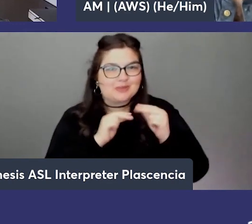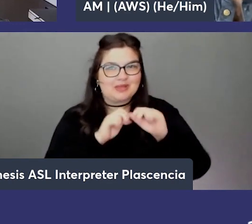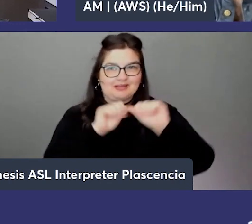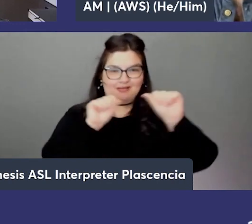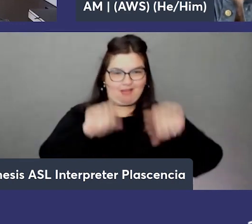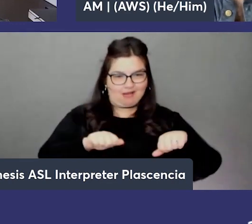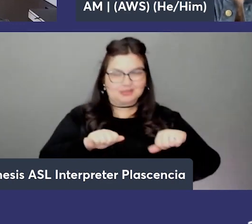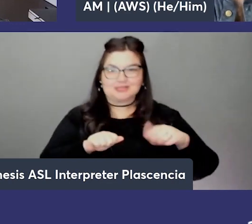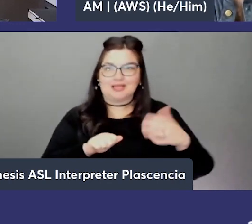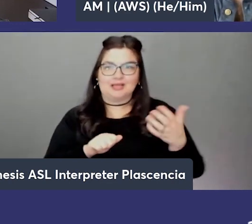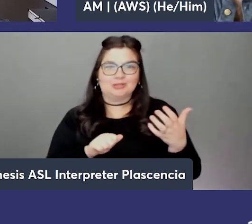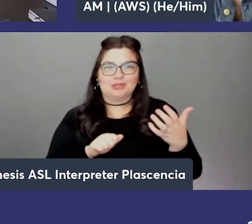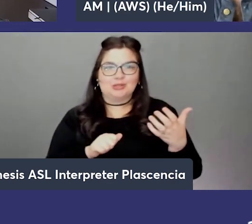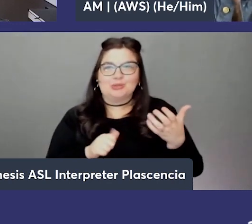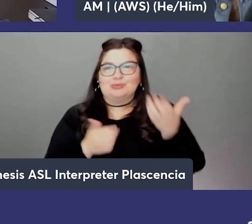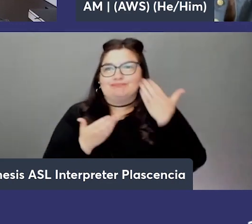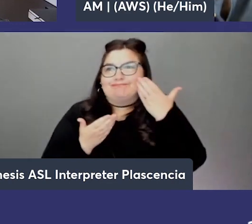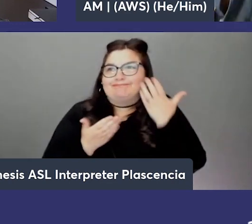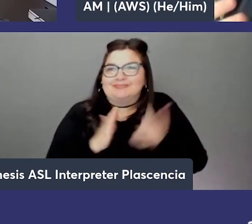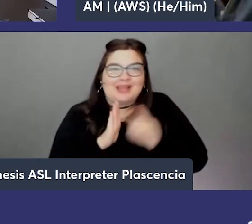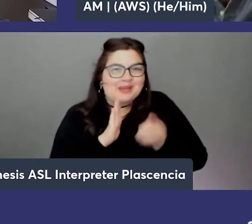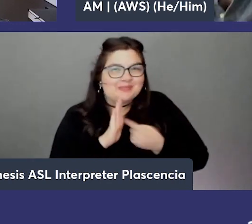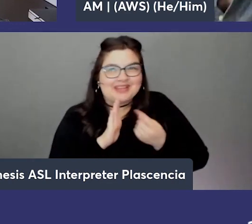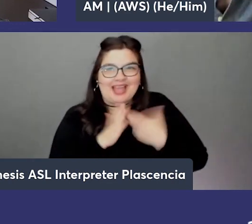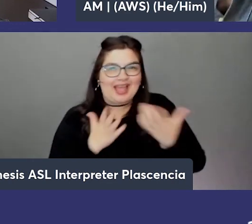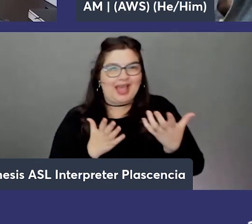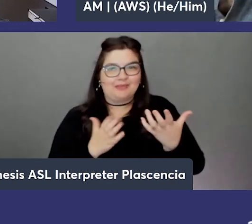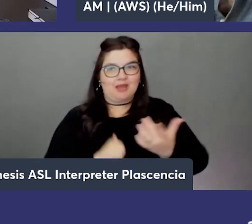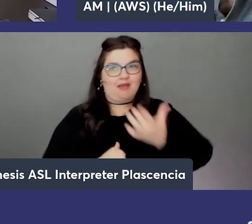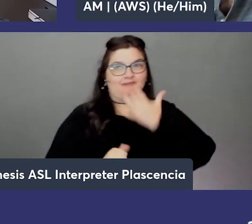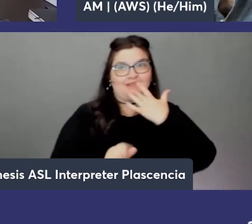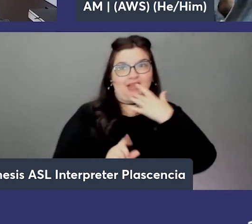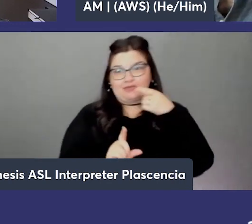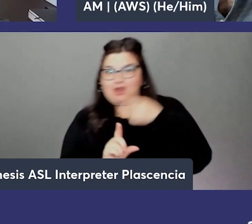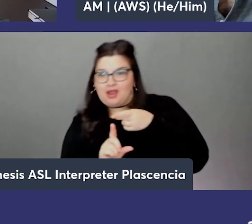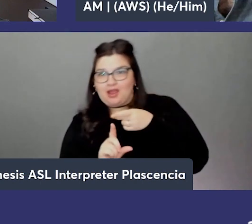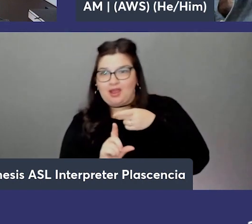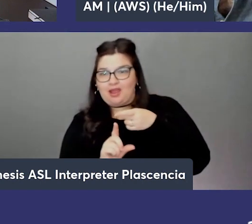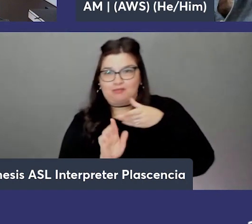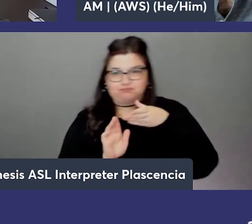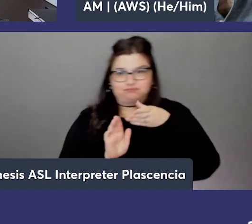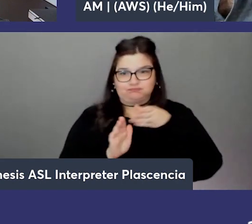you don't necessarily always favor one path of development only, right?